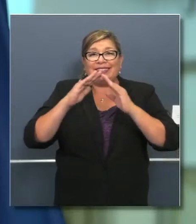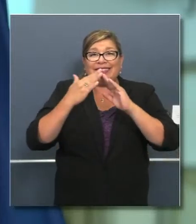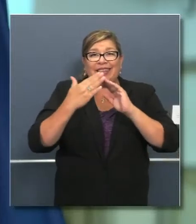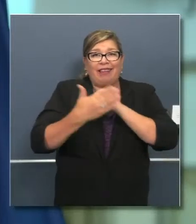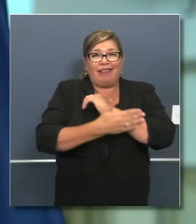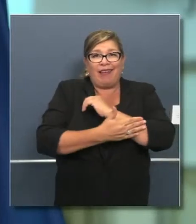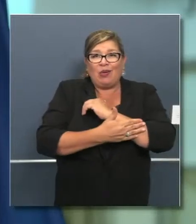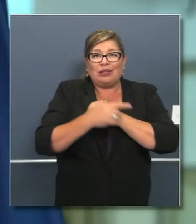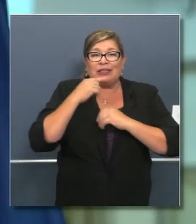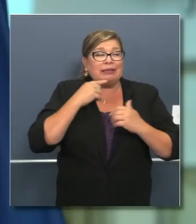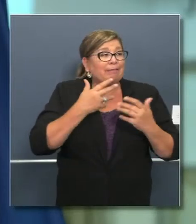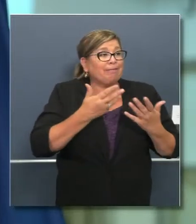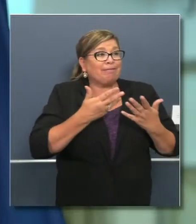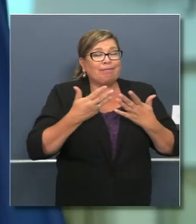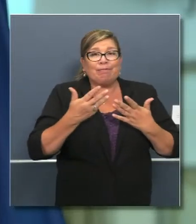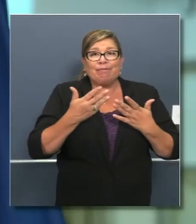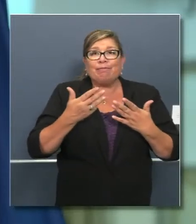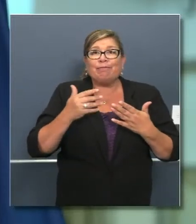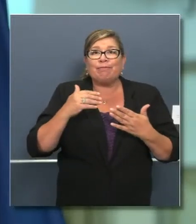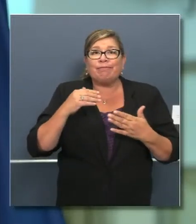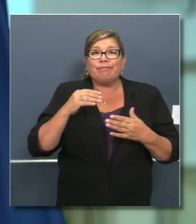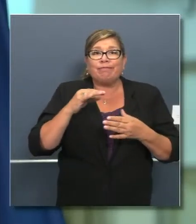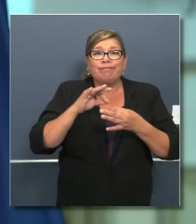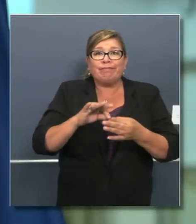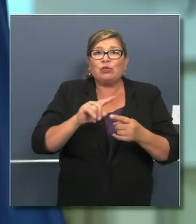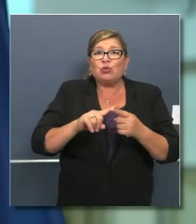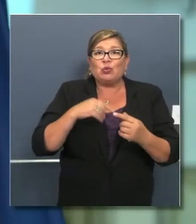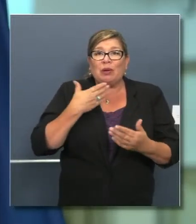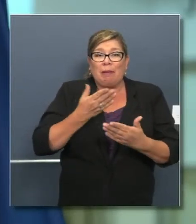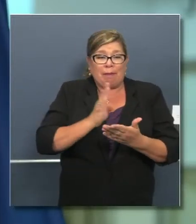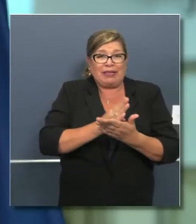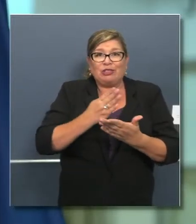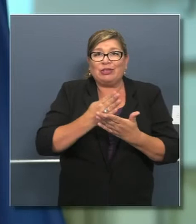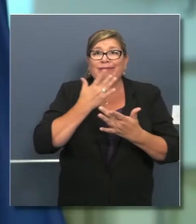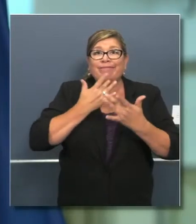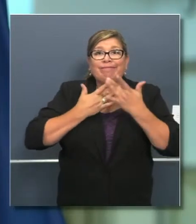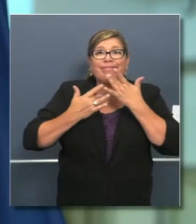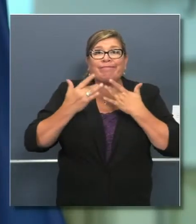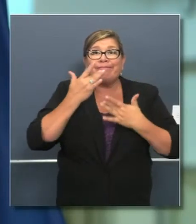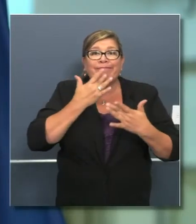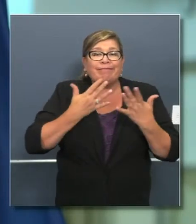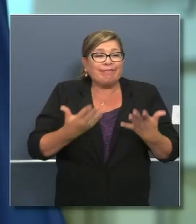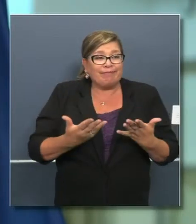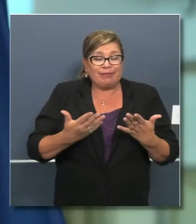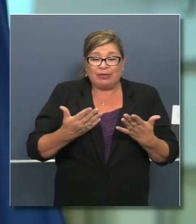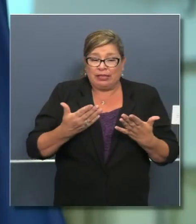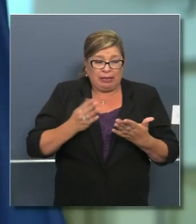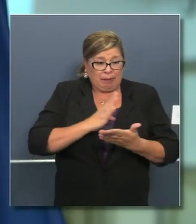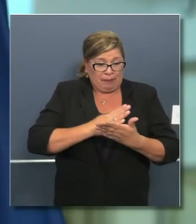shortfalls least in modern terms on our budgets we have competing responsibilities demands we